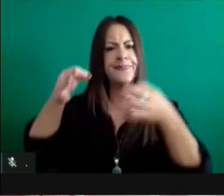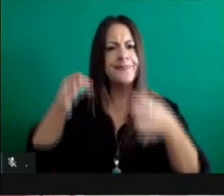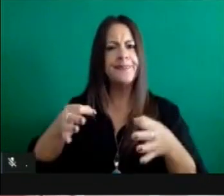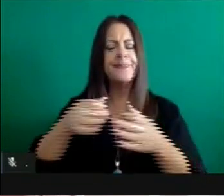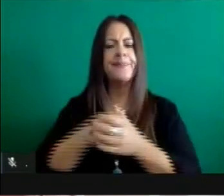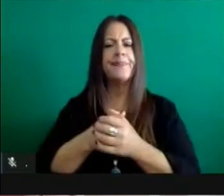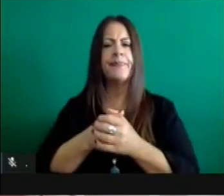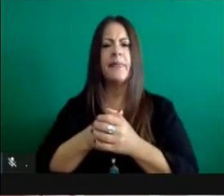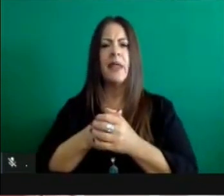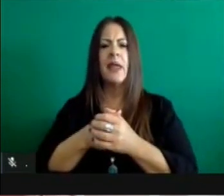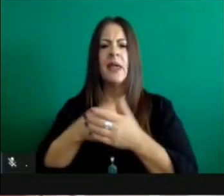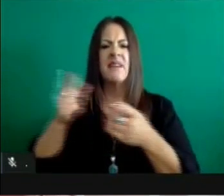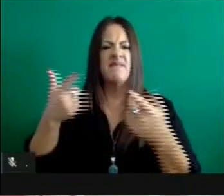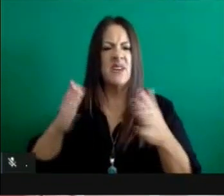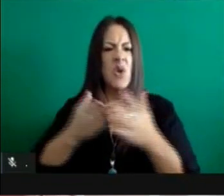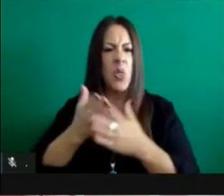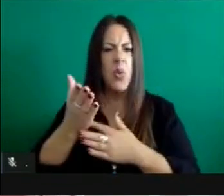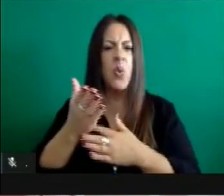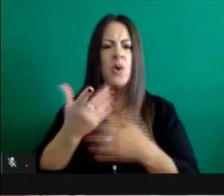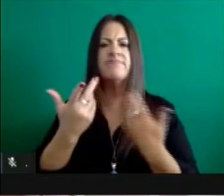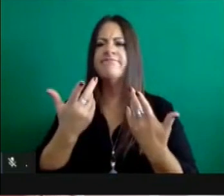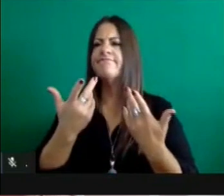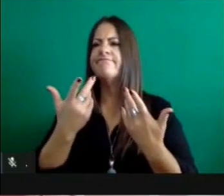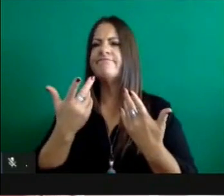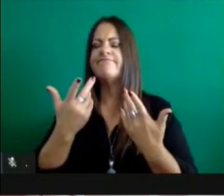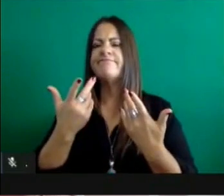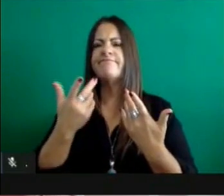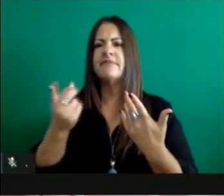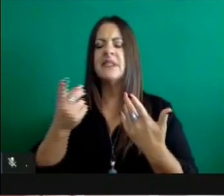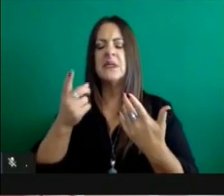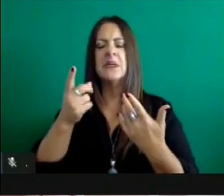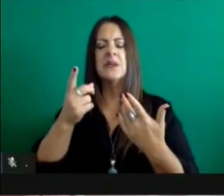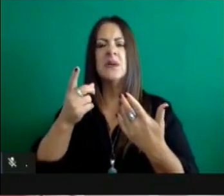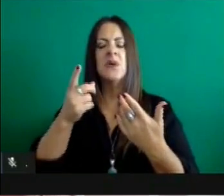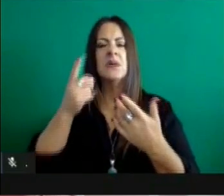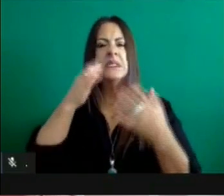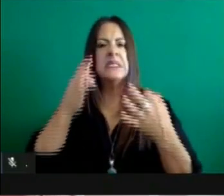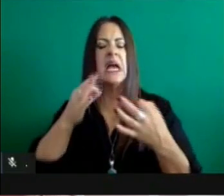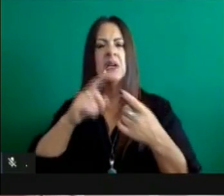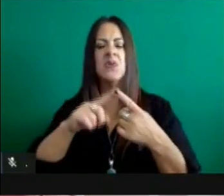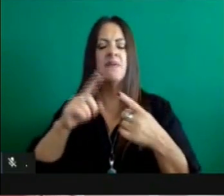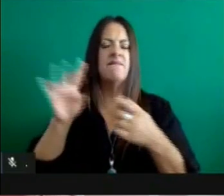THE SIGNIFICANT REDUCTION IN OUR OWN TEST POSITIVITY.